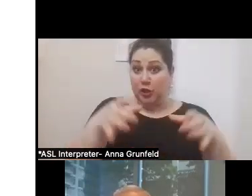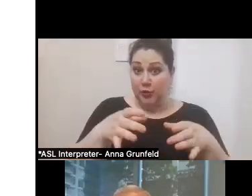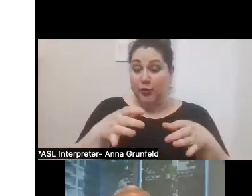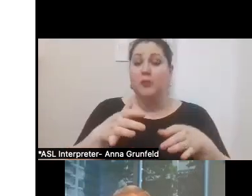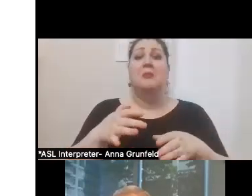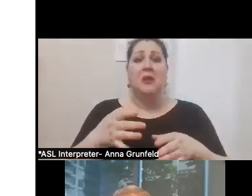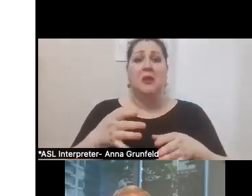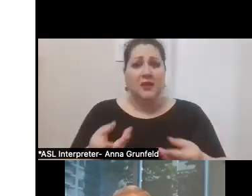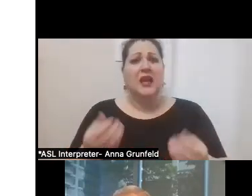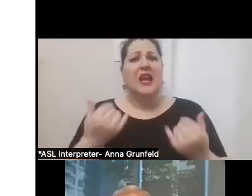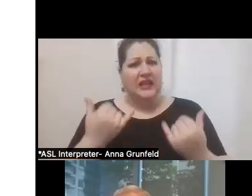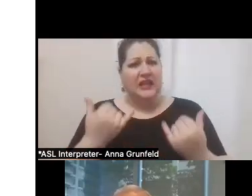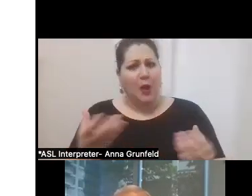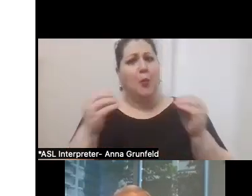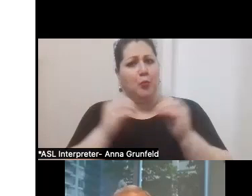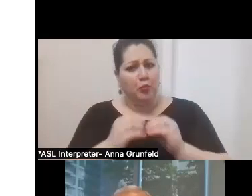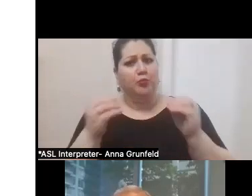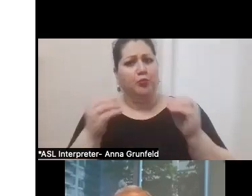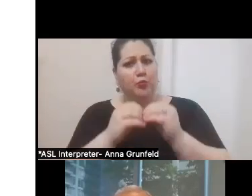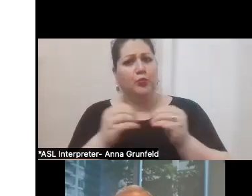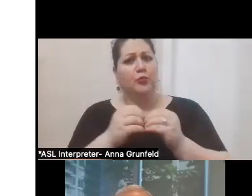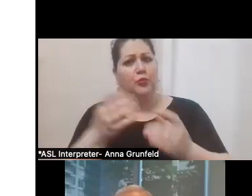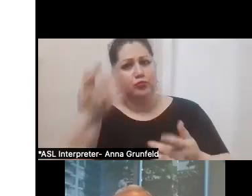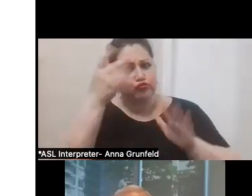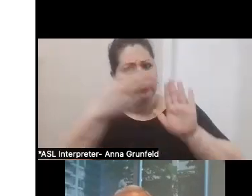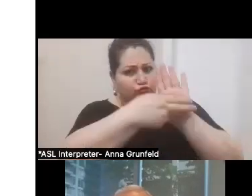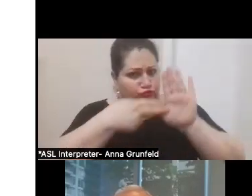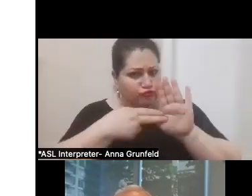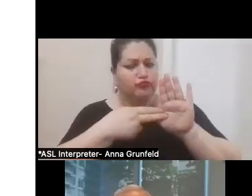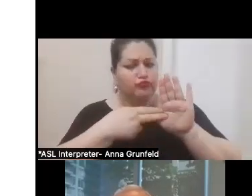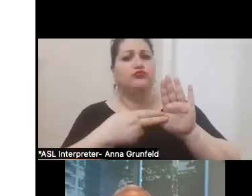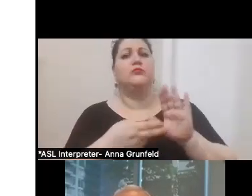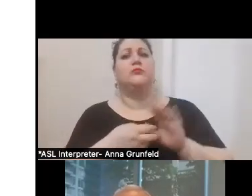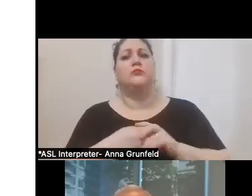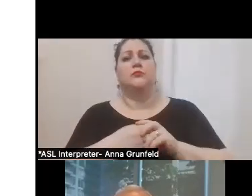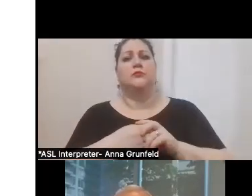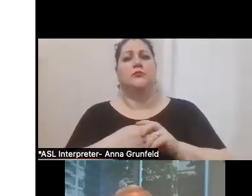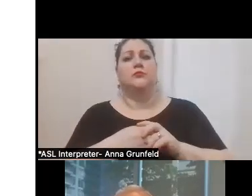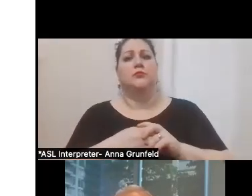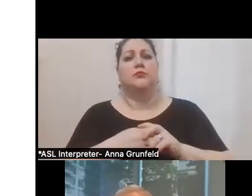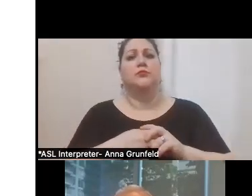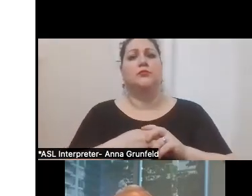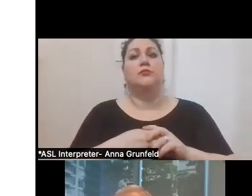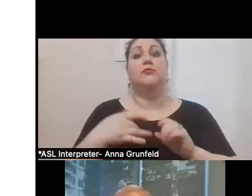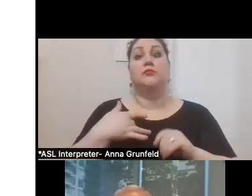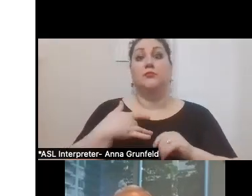prior to, during and after their post-secondary education experience.